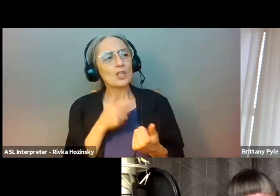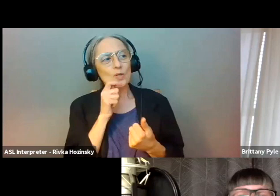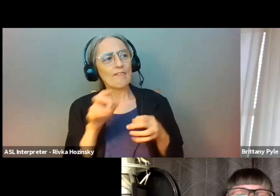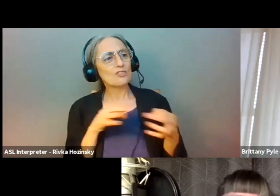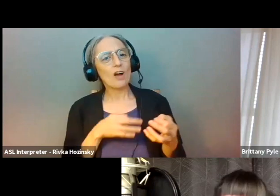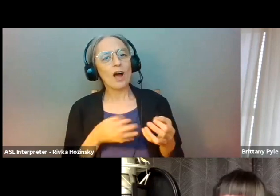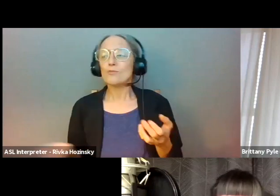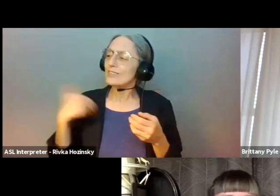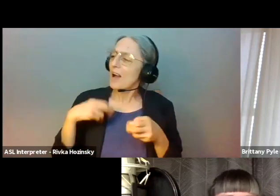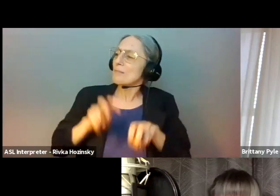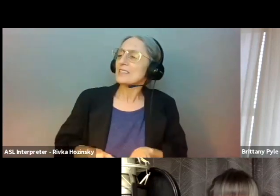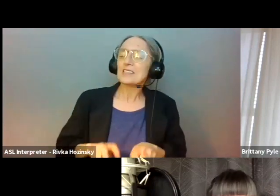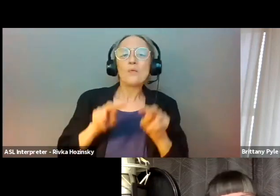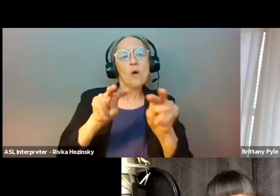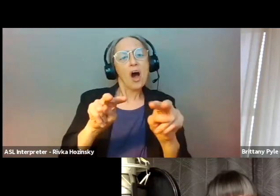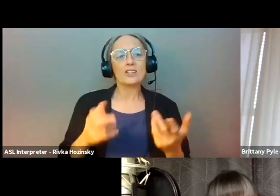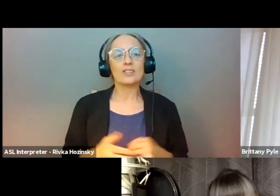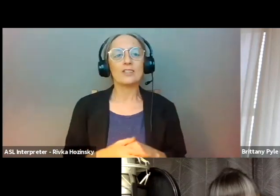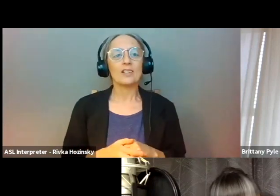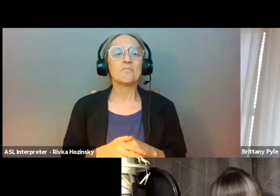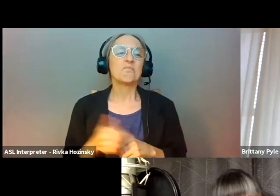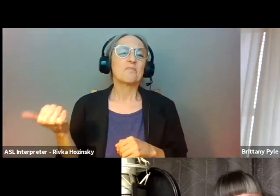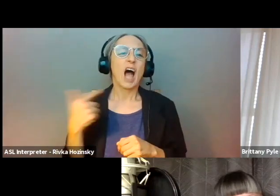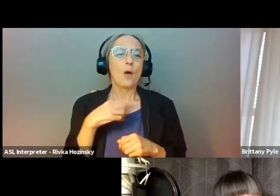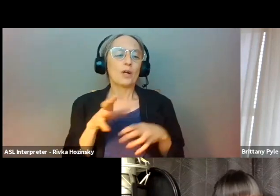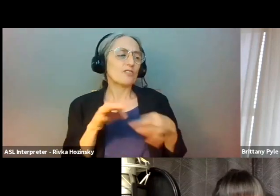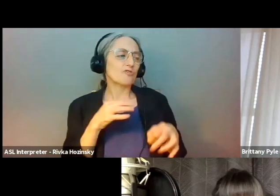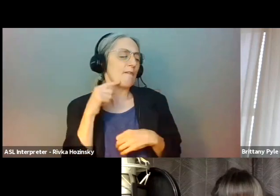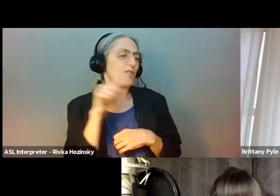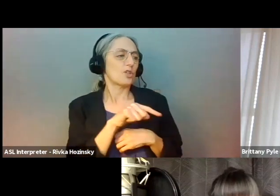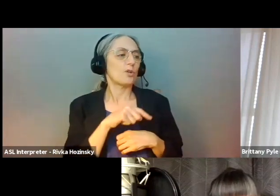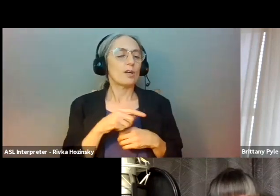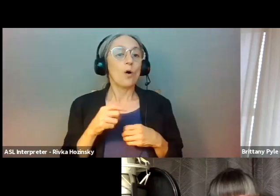I know that there's going to be an audio describer that'll take care of it for me. Because a lot of times patrons who are